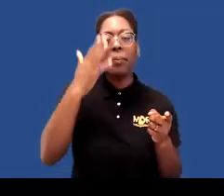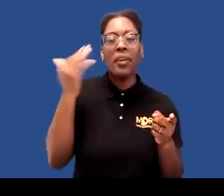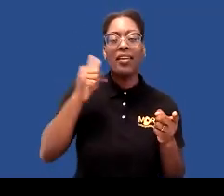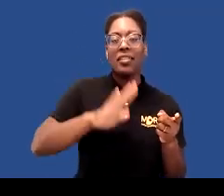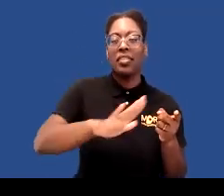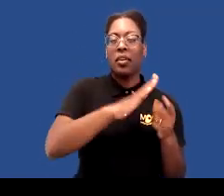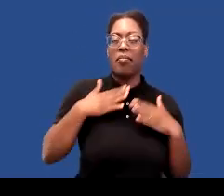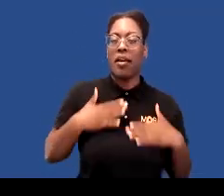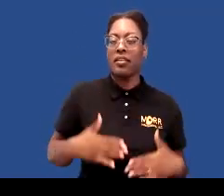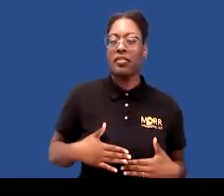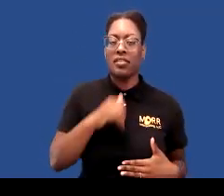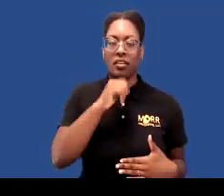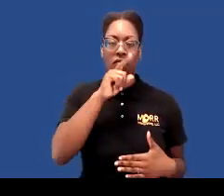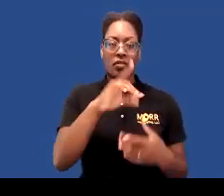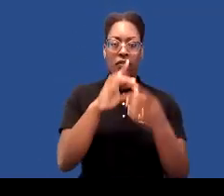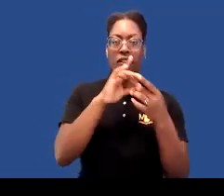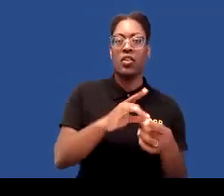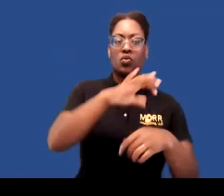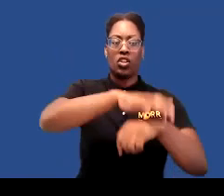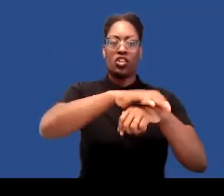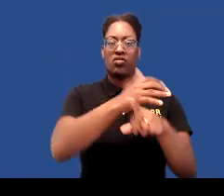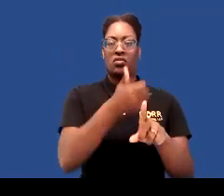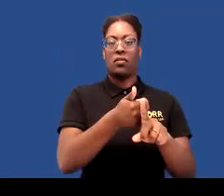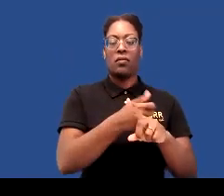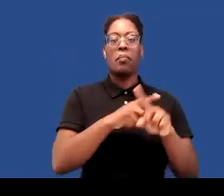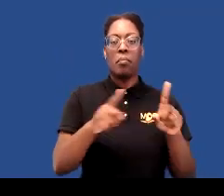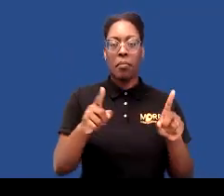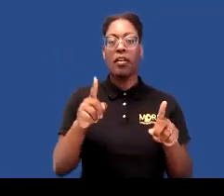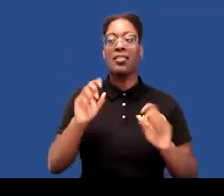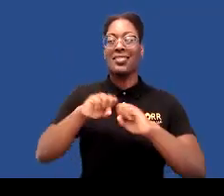with the types of Englishes themselves. So when it comes to the differences